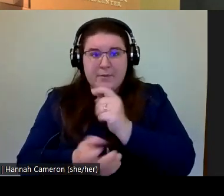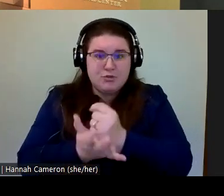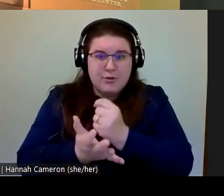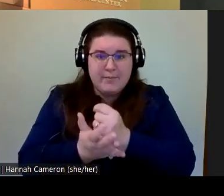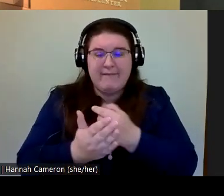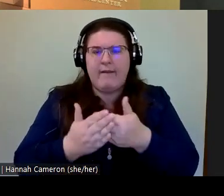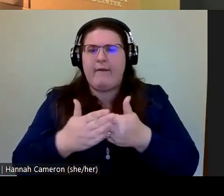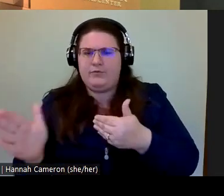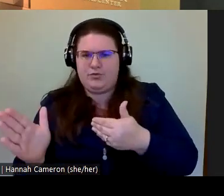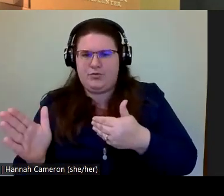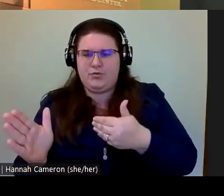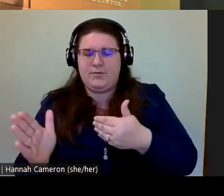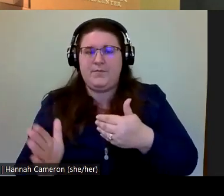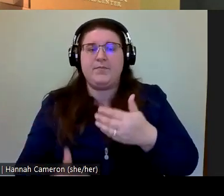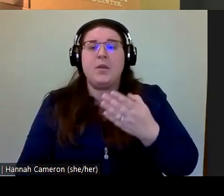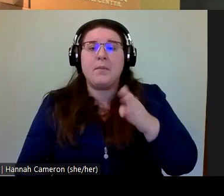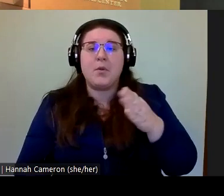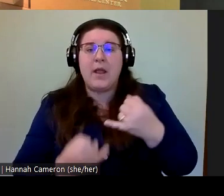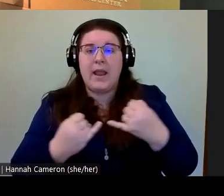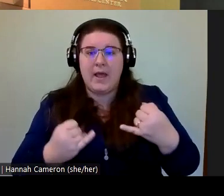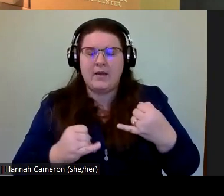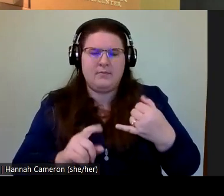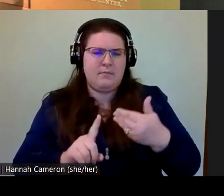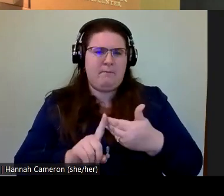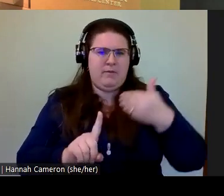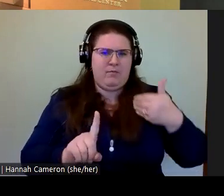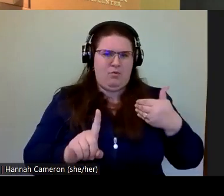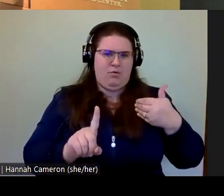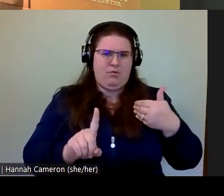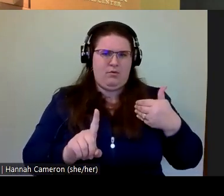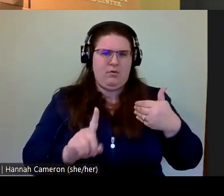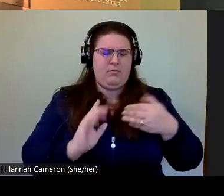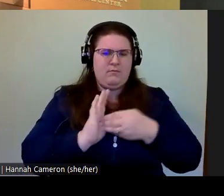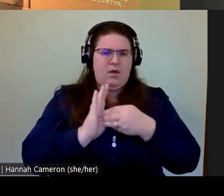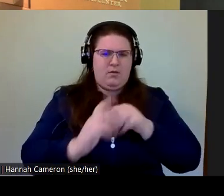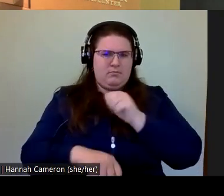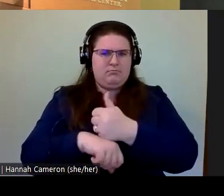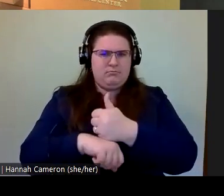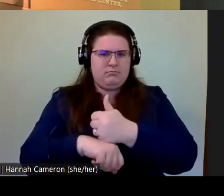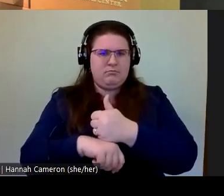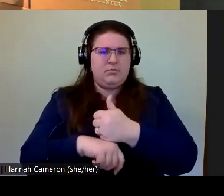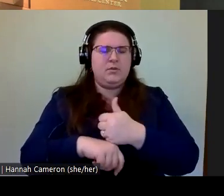line is the patients before we implemented this model and what you see is it took about 60 weeks